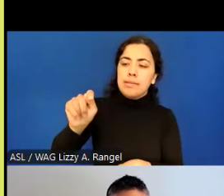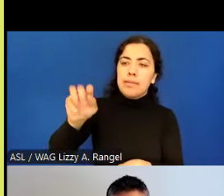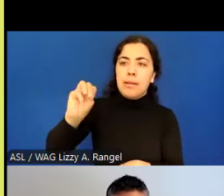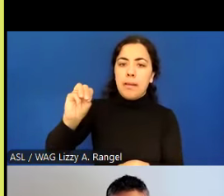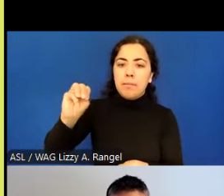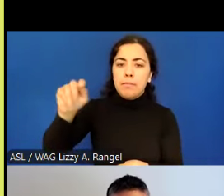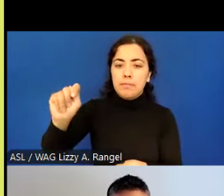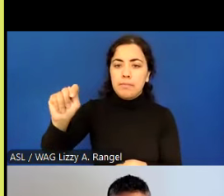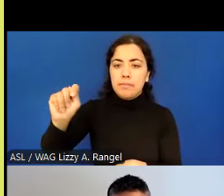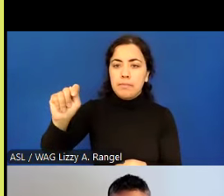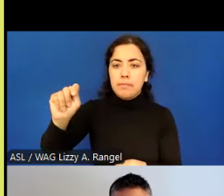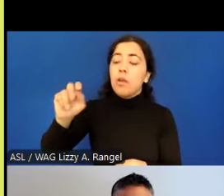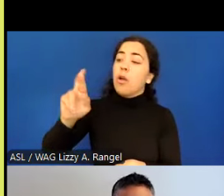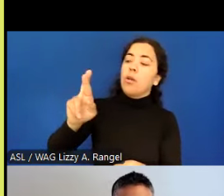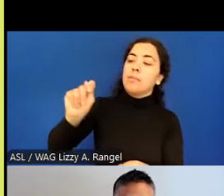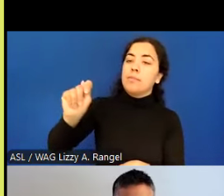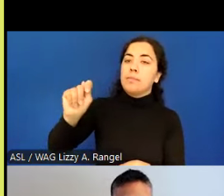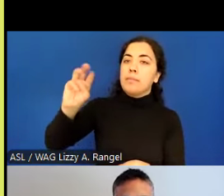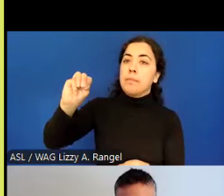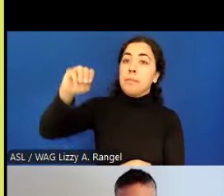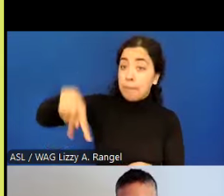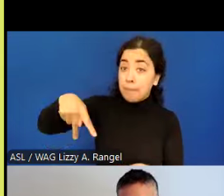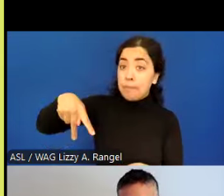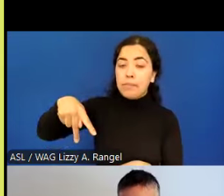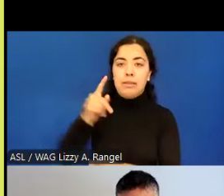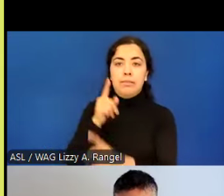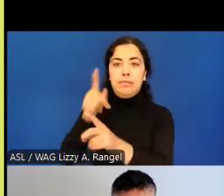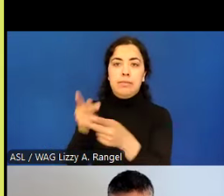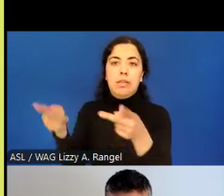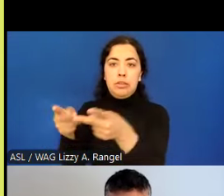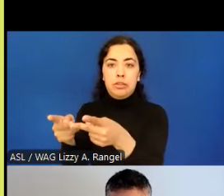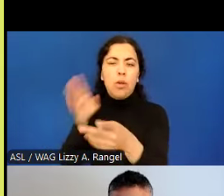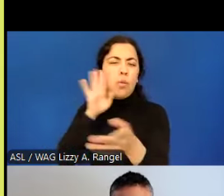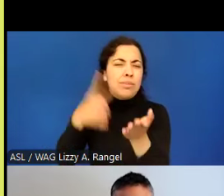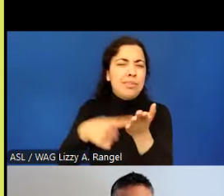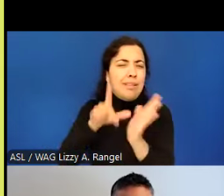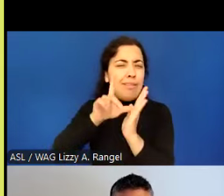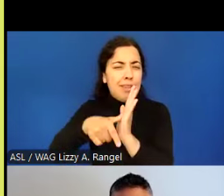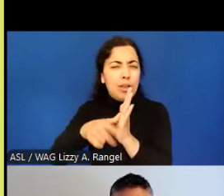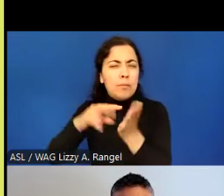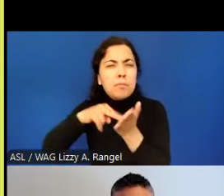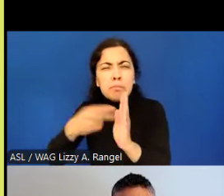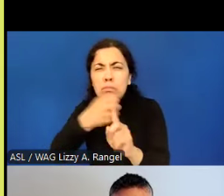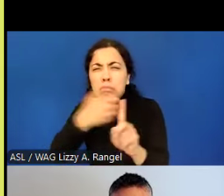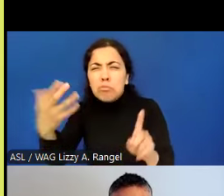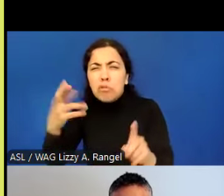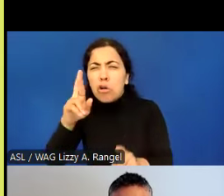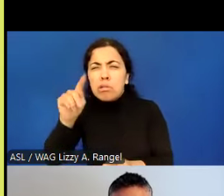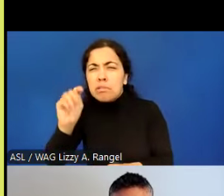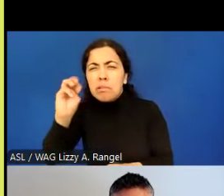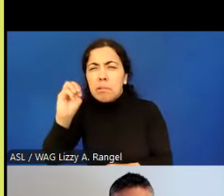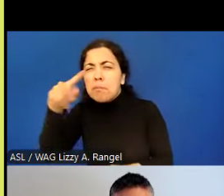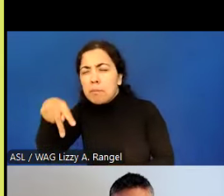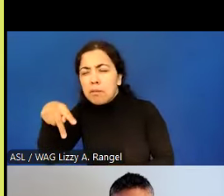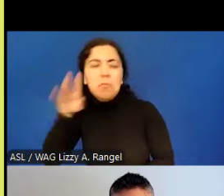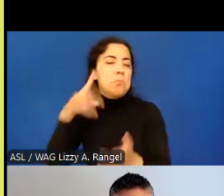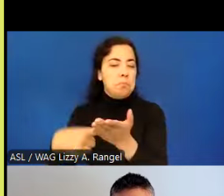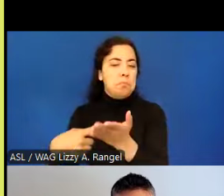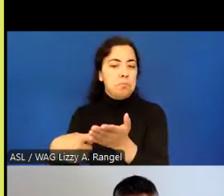RTMP is and how to use it later in this webinar. Typically, livestreaming involves broadcasting an